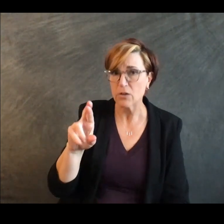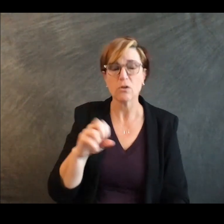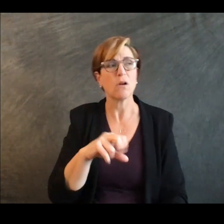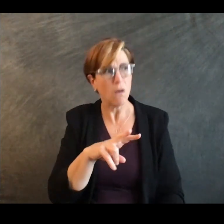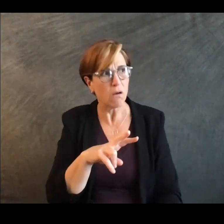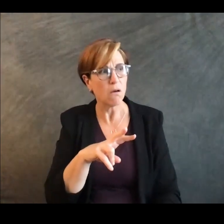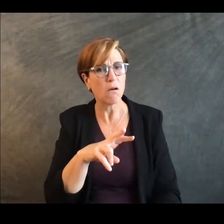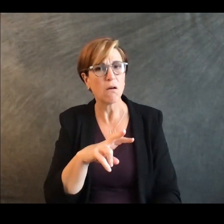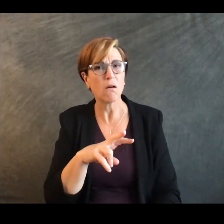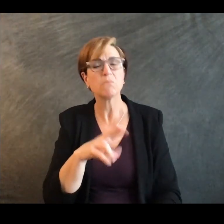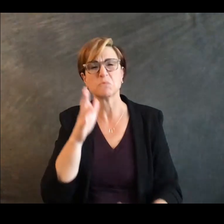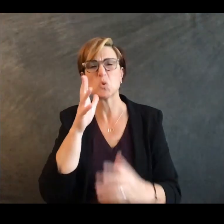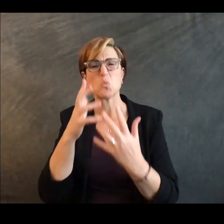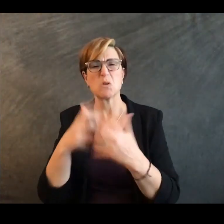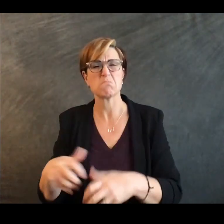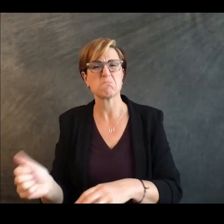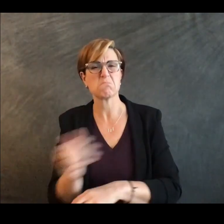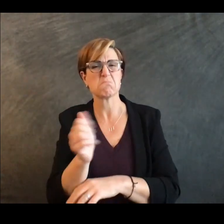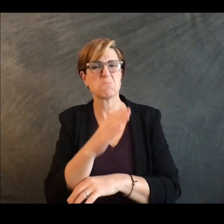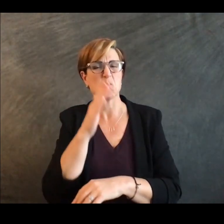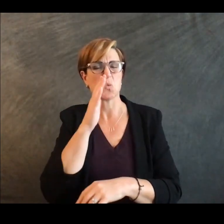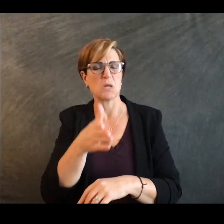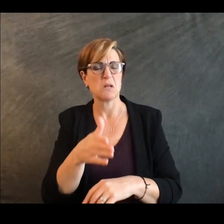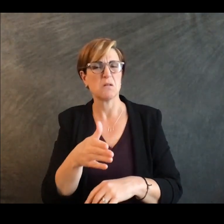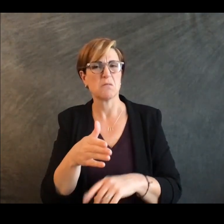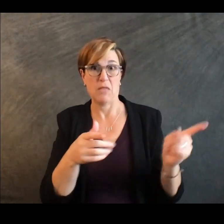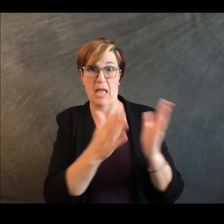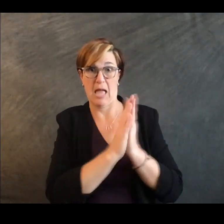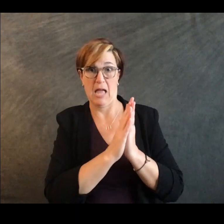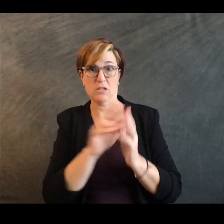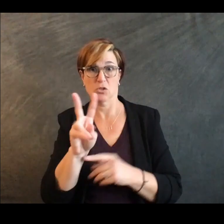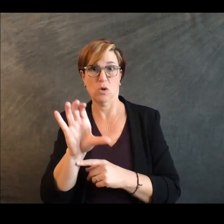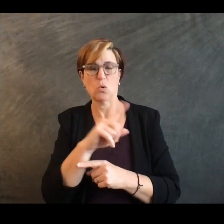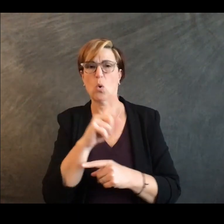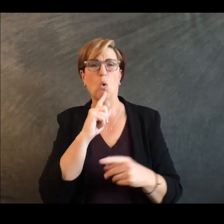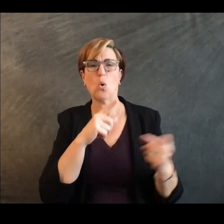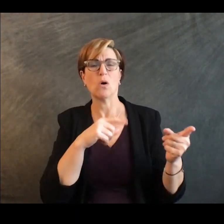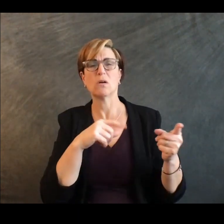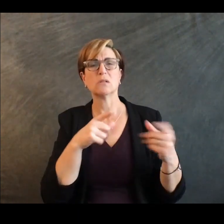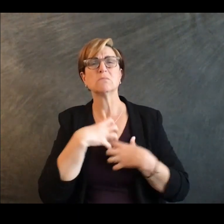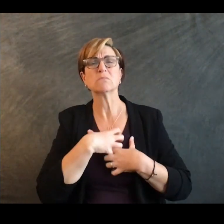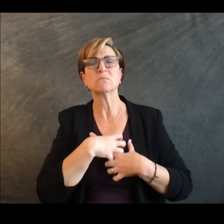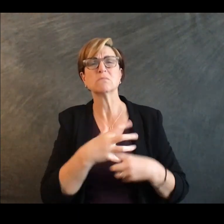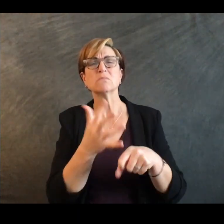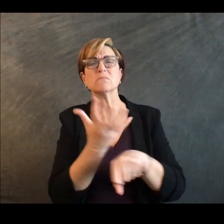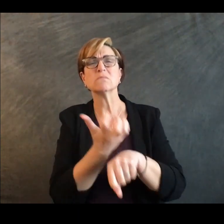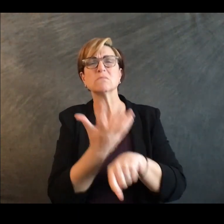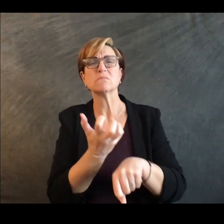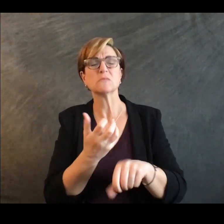out for them so they wanted 200 they needed them desperately we now have 10